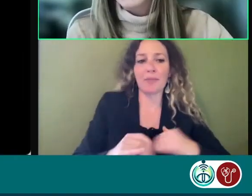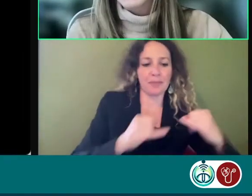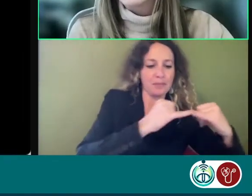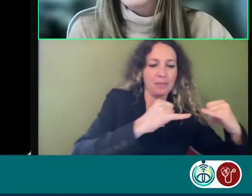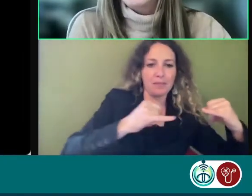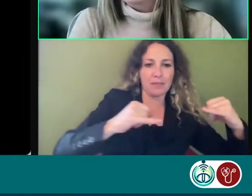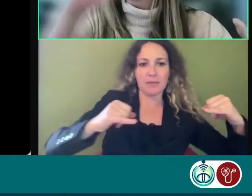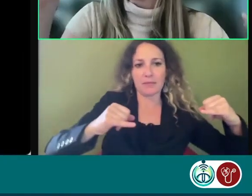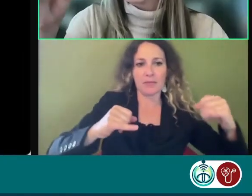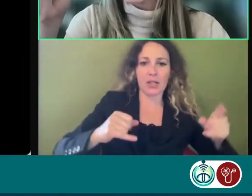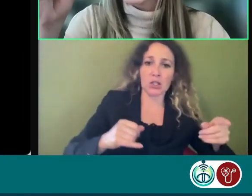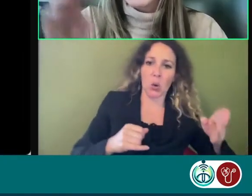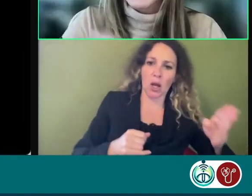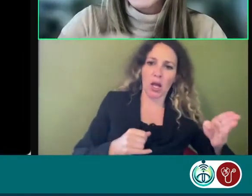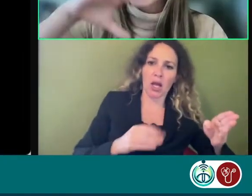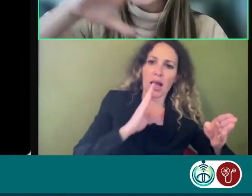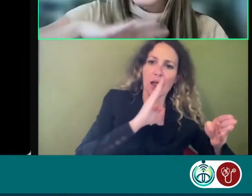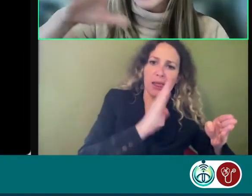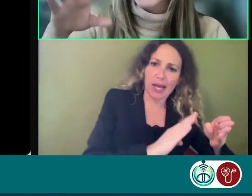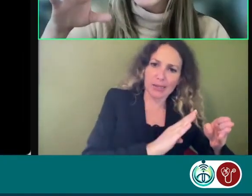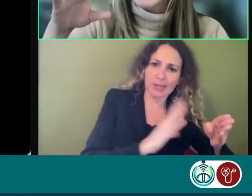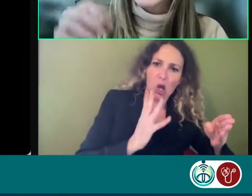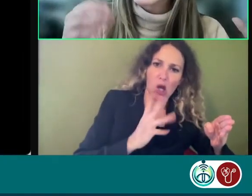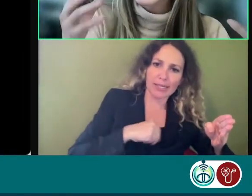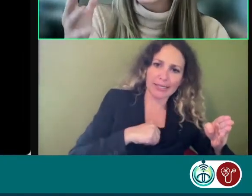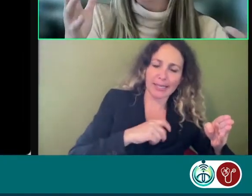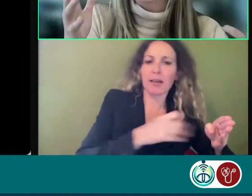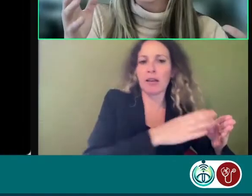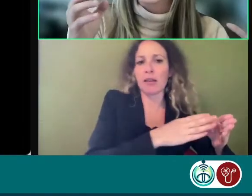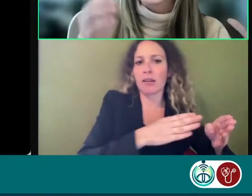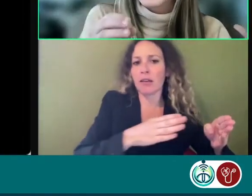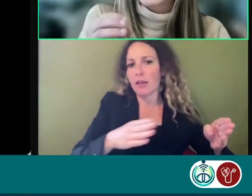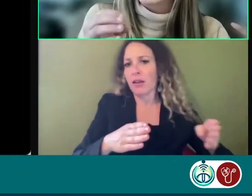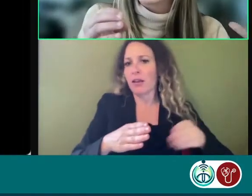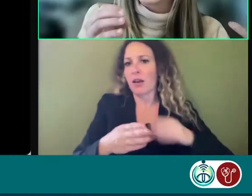one end and more autistic exists on the latter. And I think that that's a very traditional and